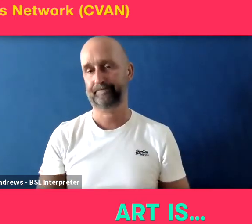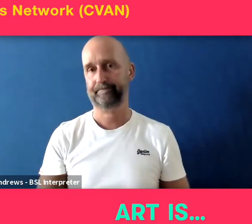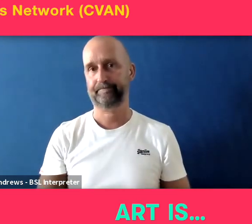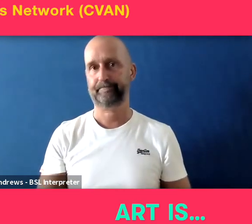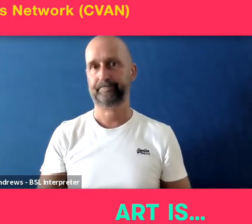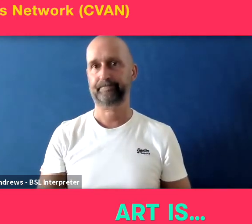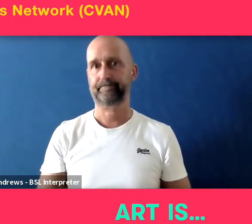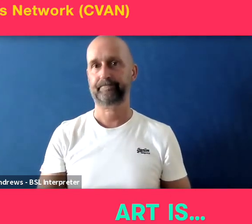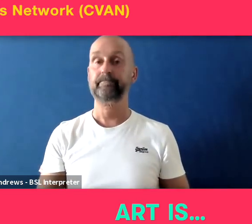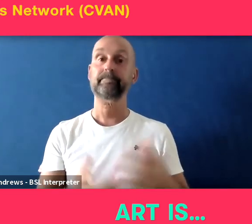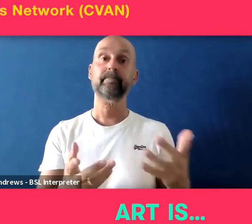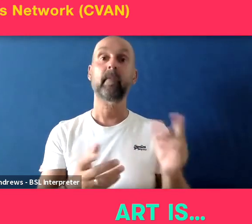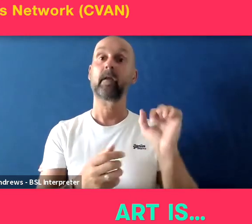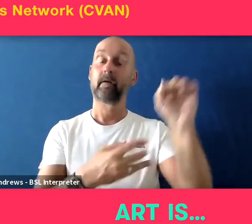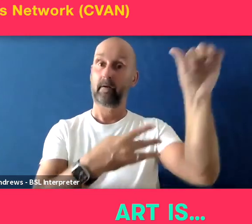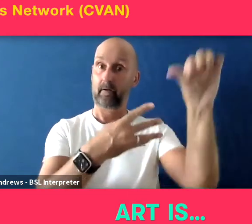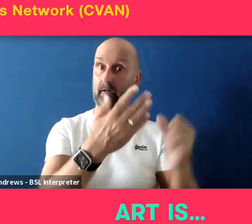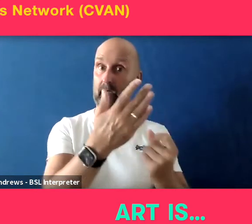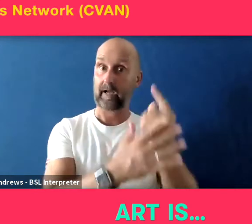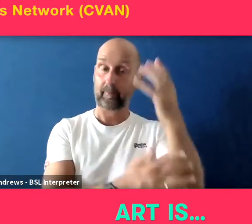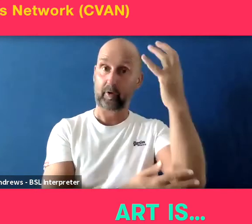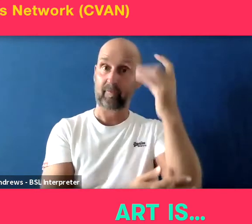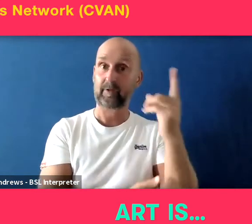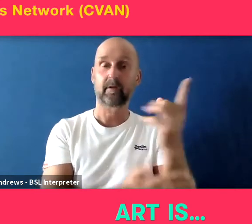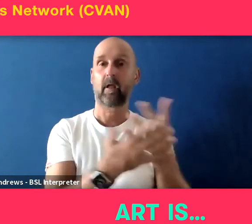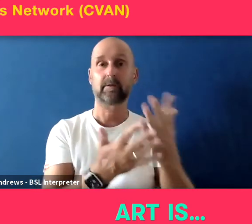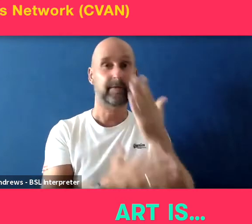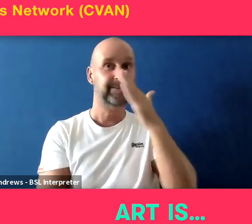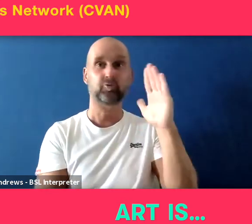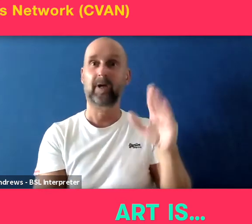Alongside these points there have been so many disgraceful approaches to policy development